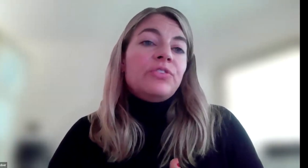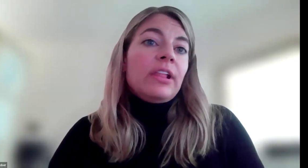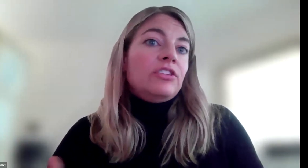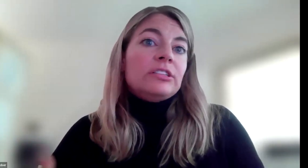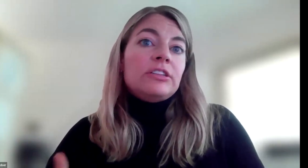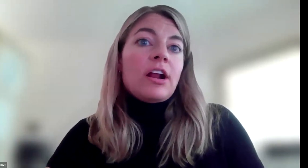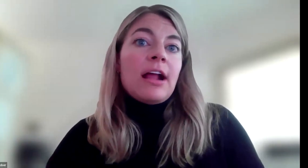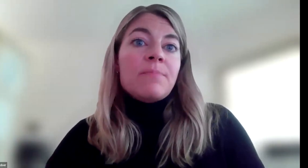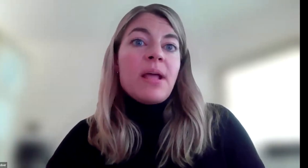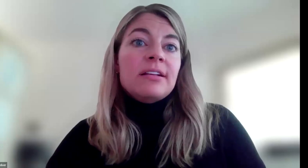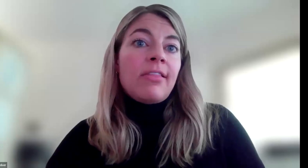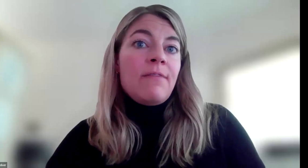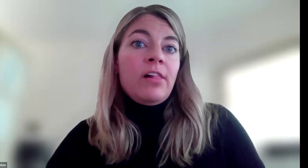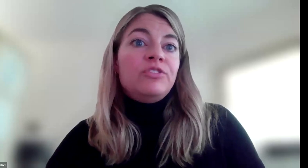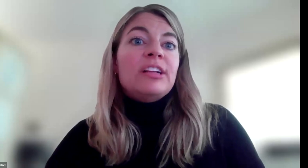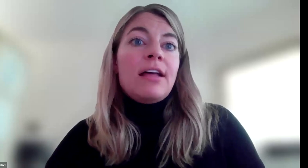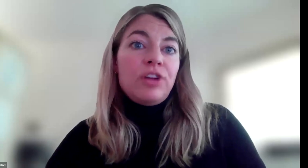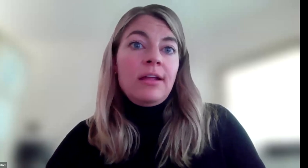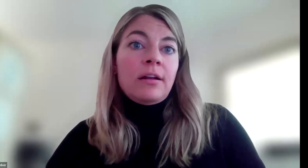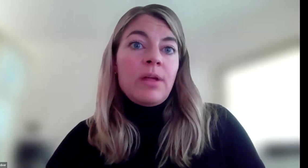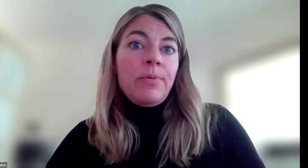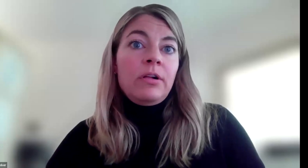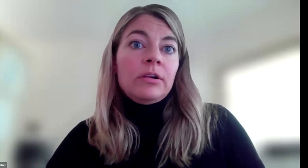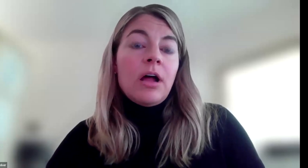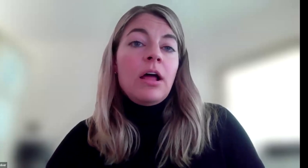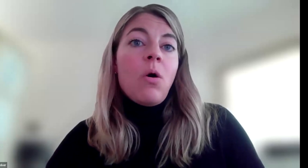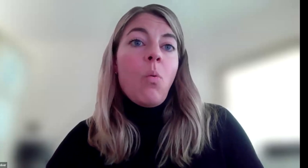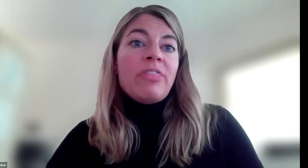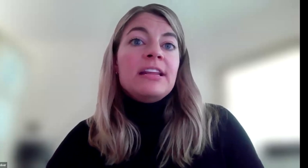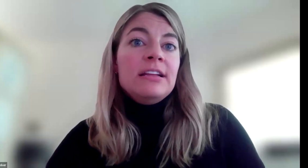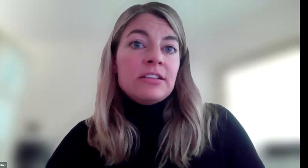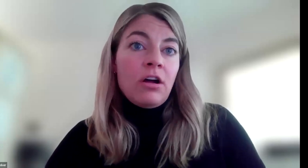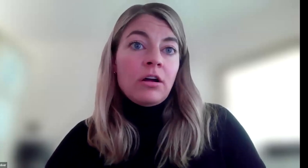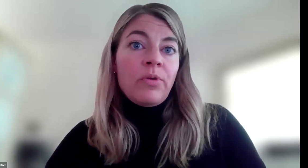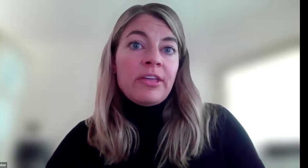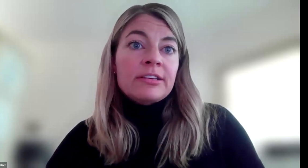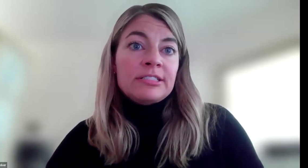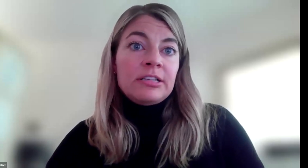all of this is starting at a basic level of just educating people on what the needs are